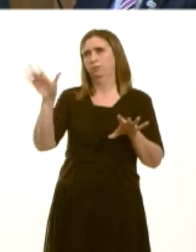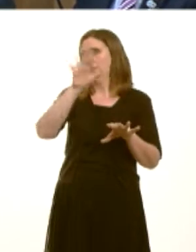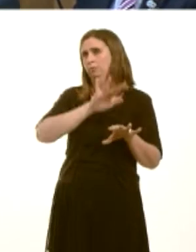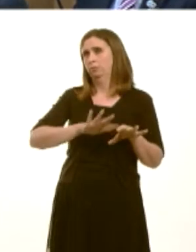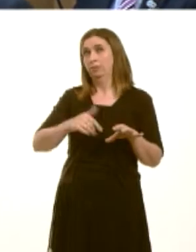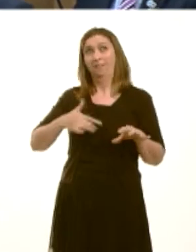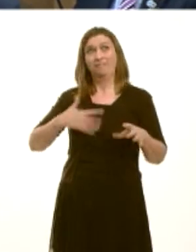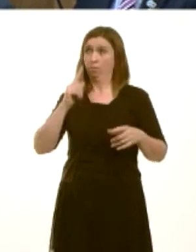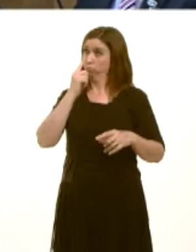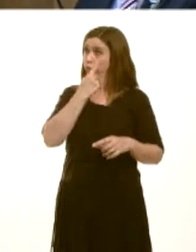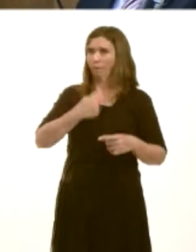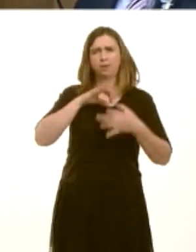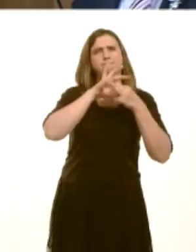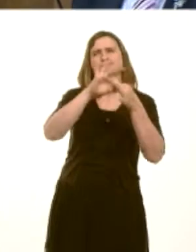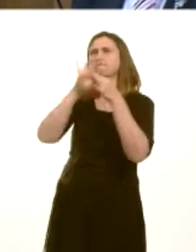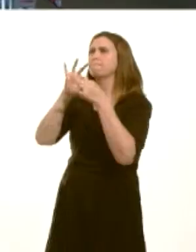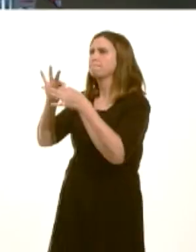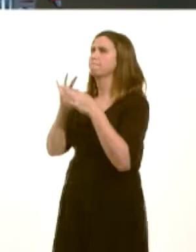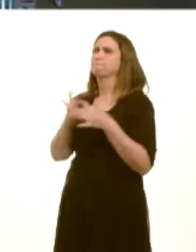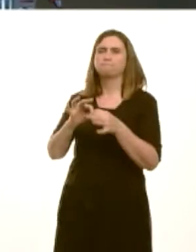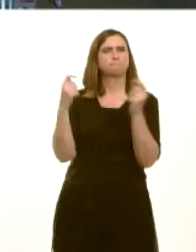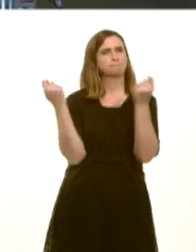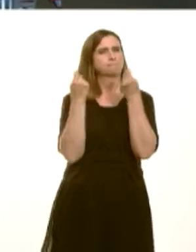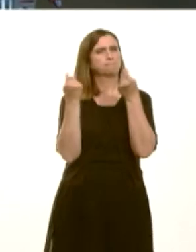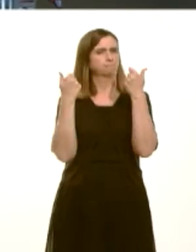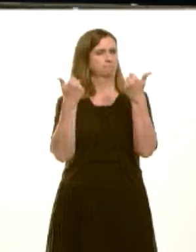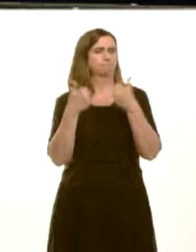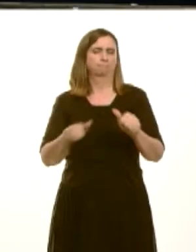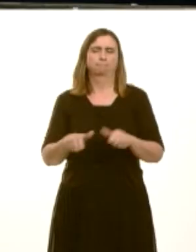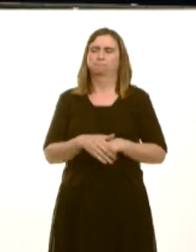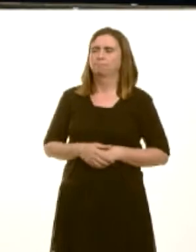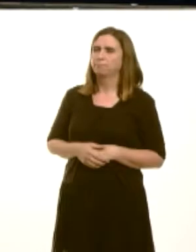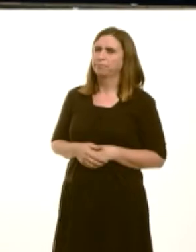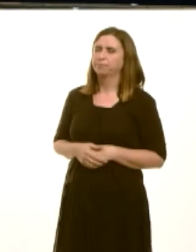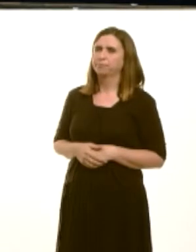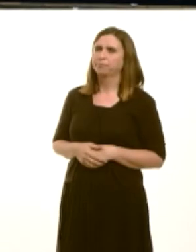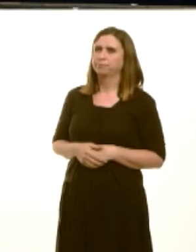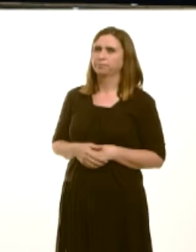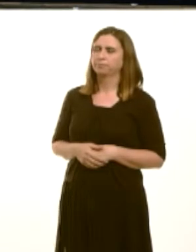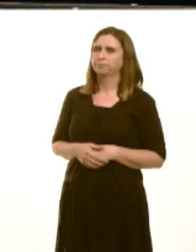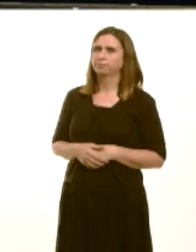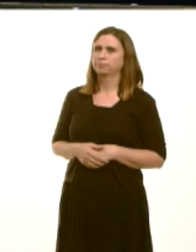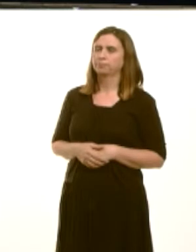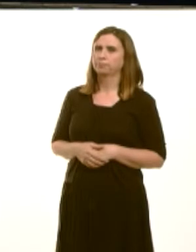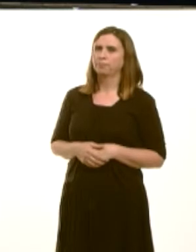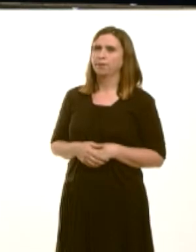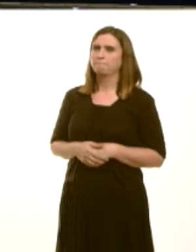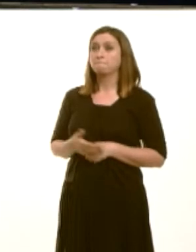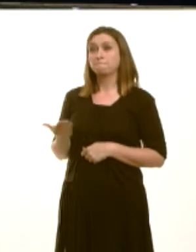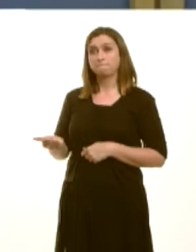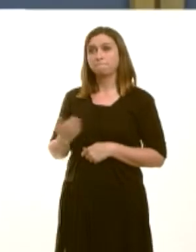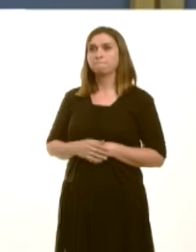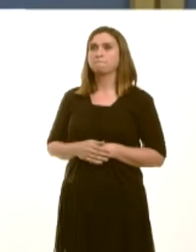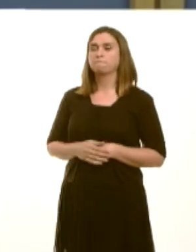mind, evidence that what we are doing is successful.